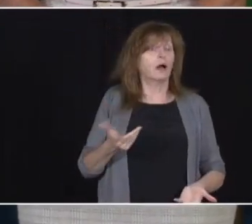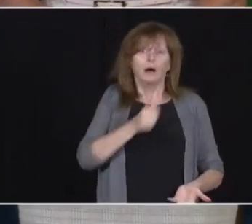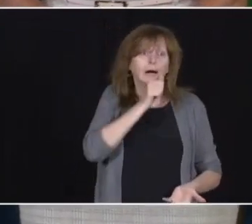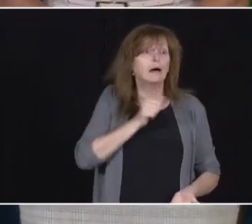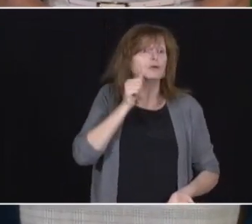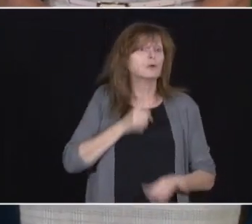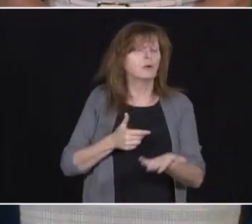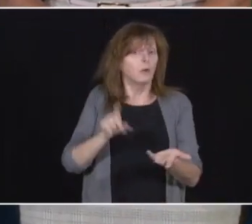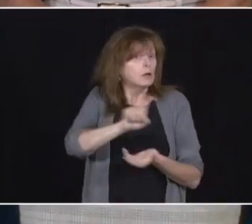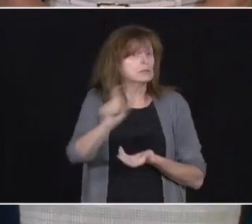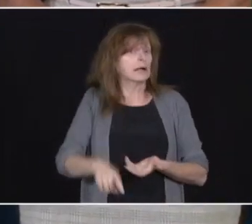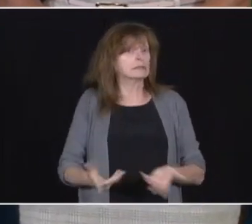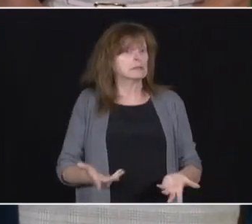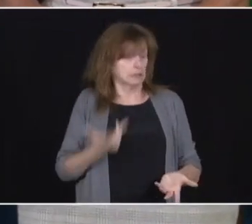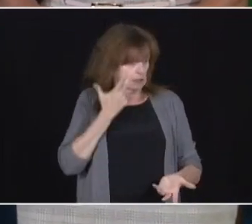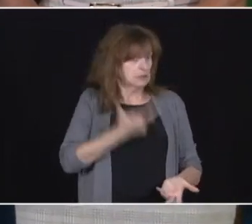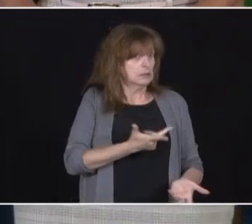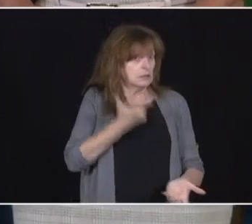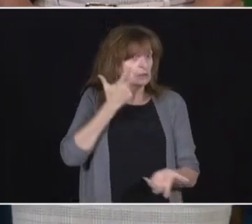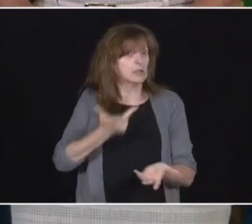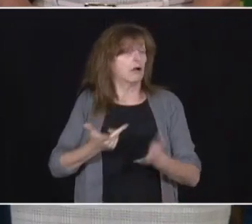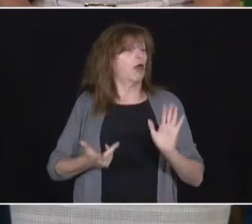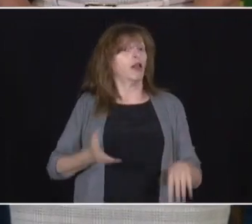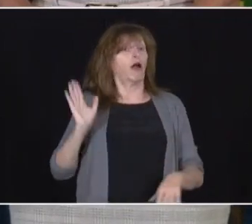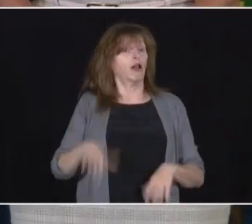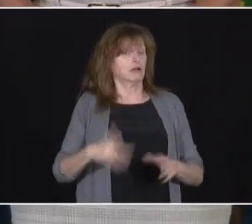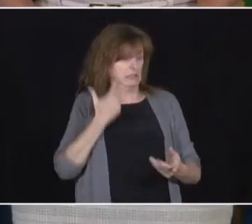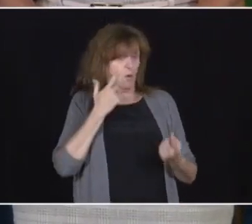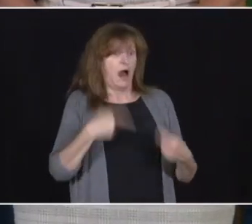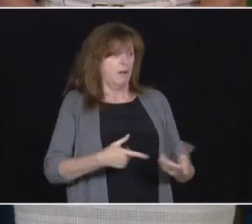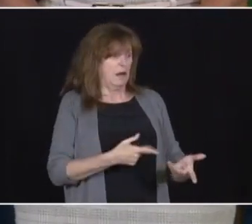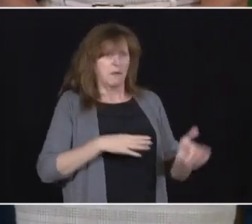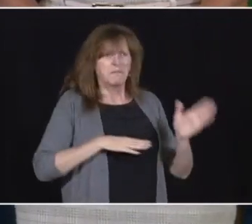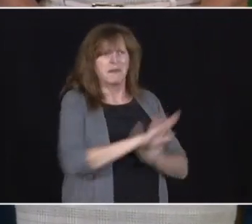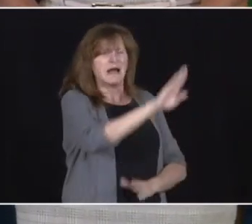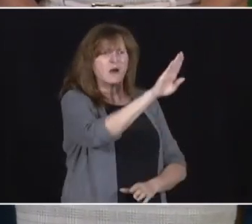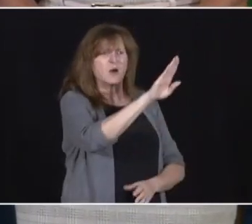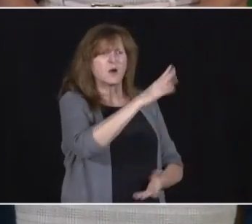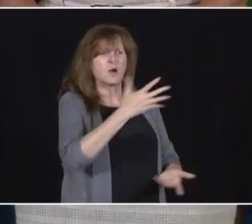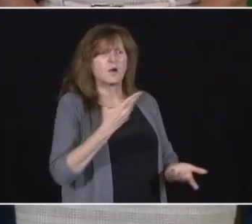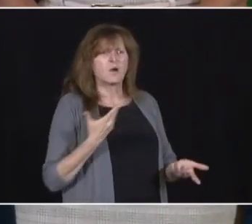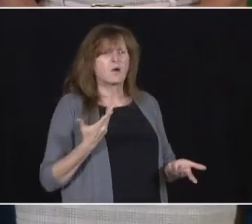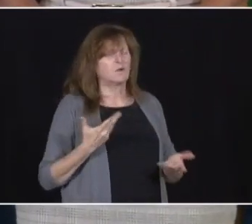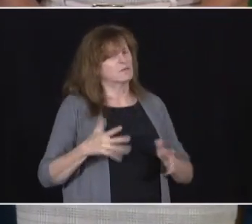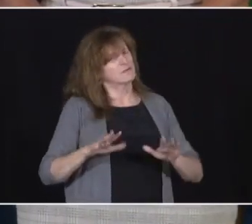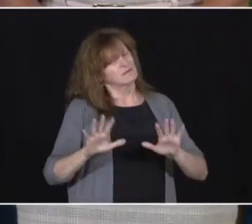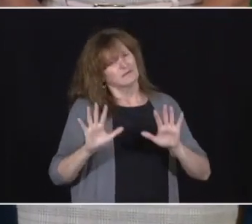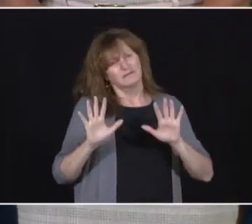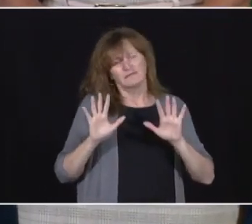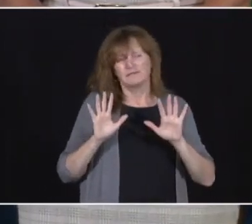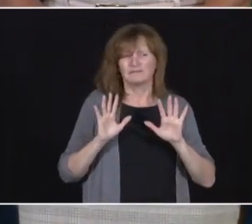Look what happened to California and Arizona and Texas. That's what happens when you're reckless and you let your guard down.